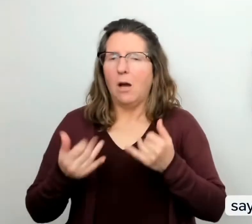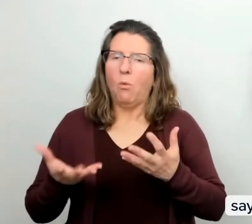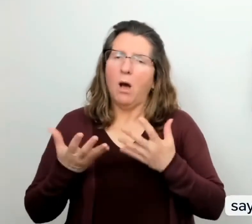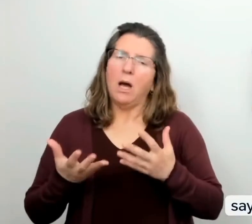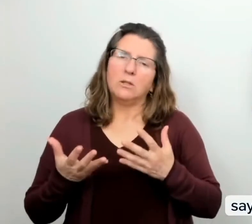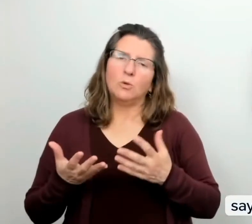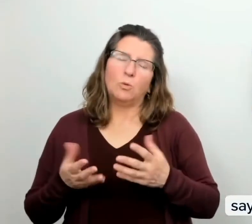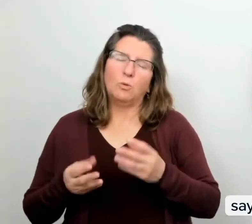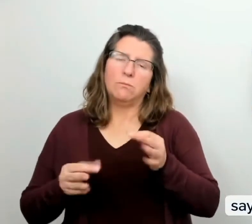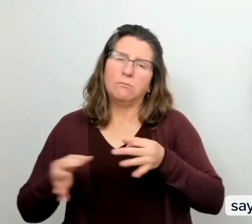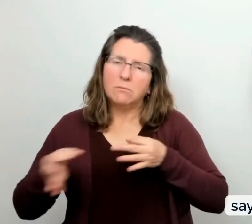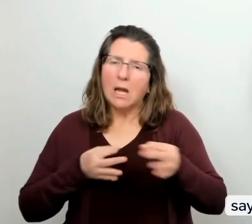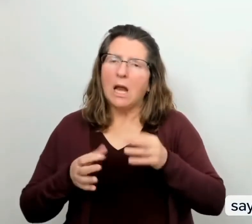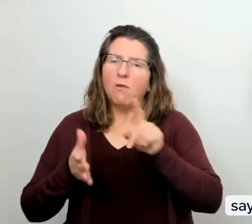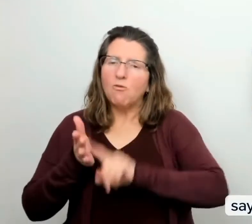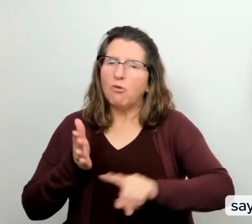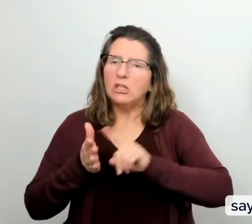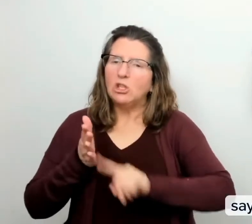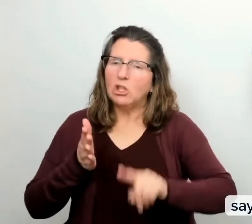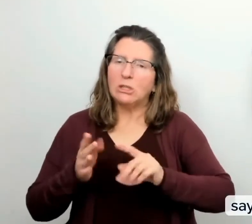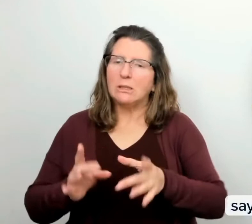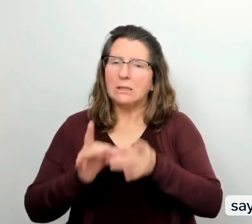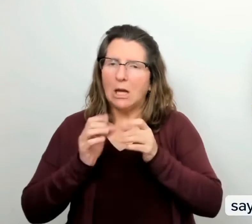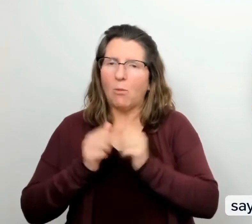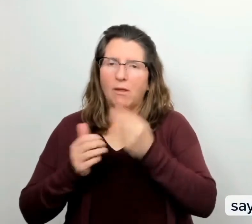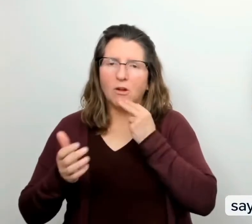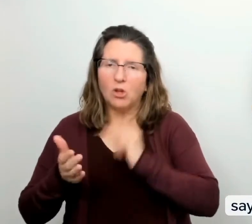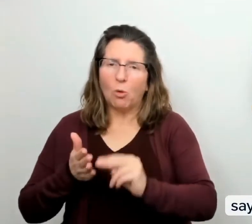I thought I'd go through what the research says about note-taking.